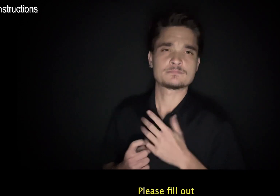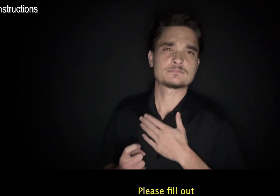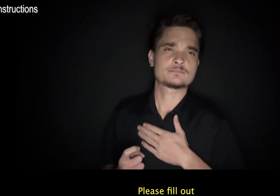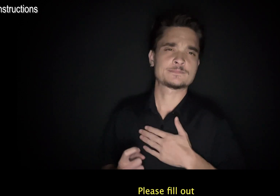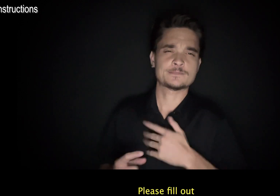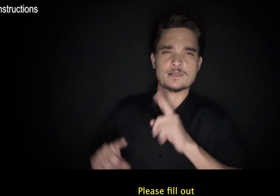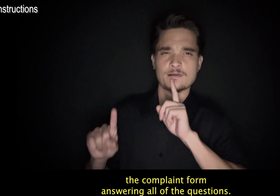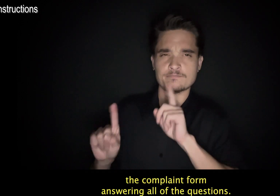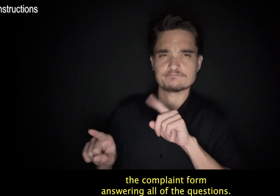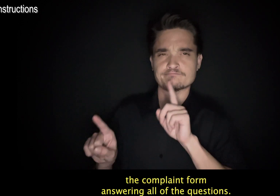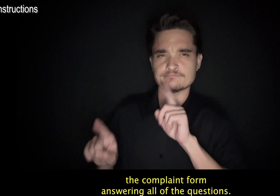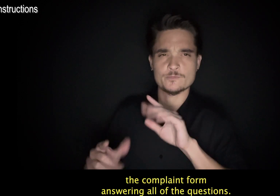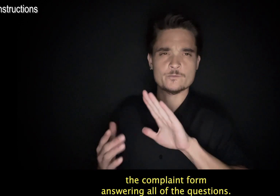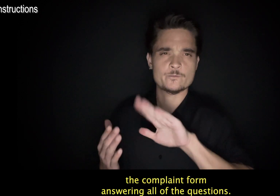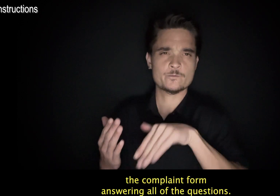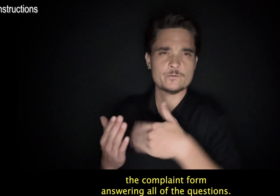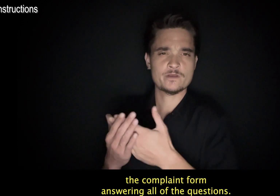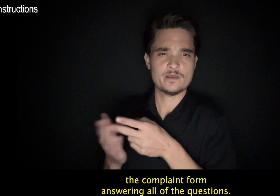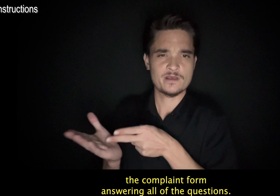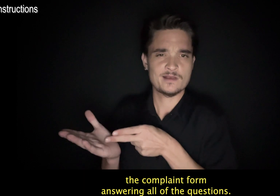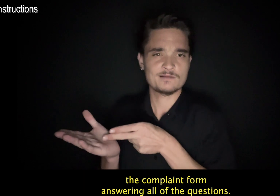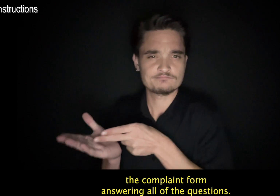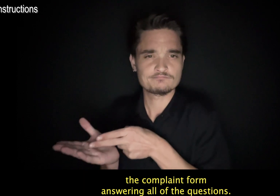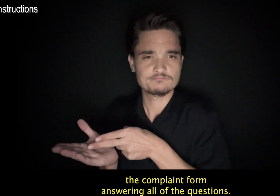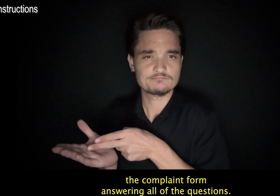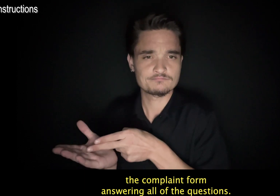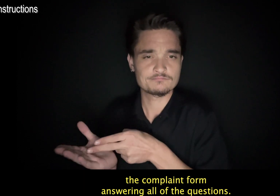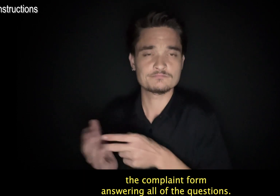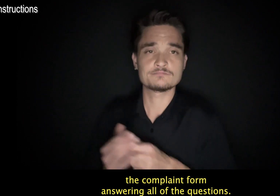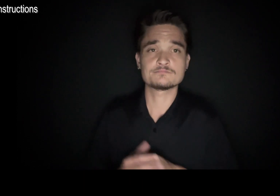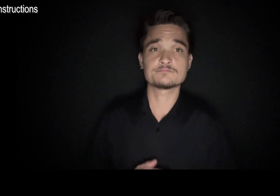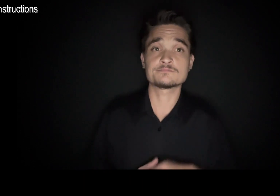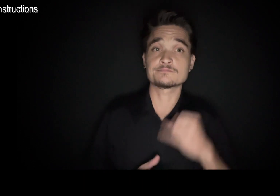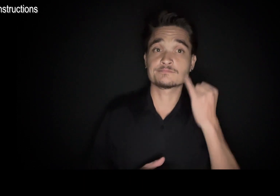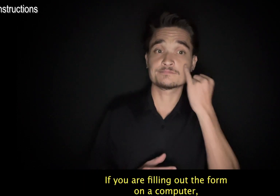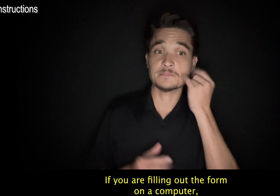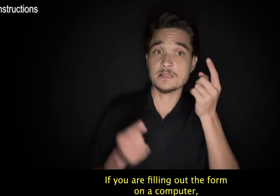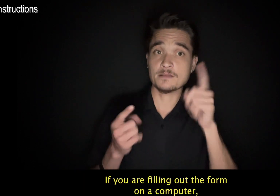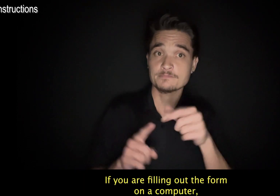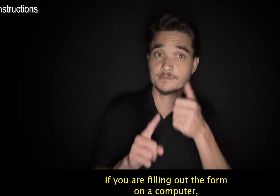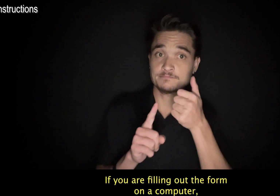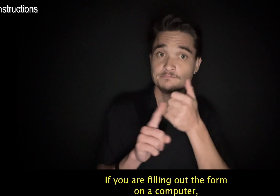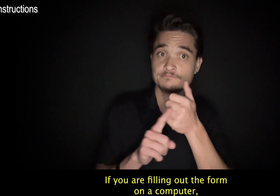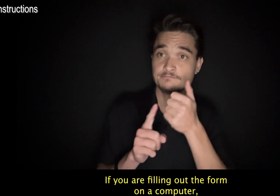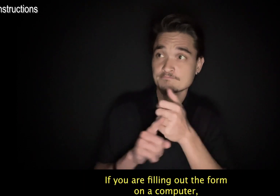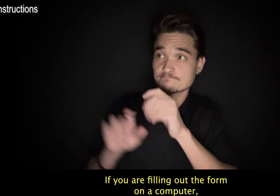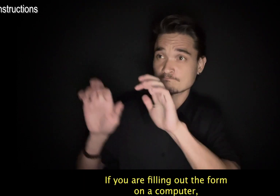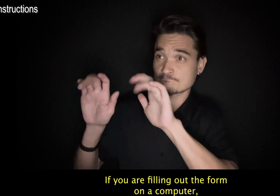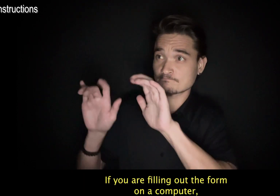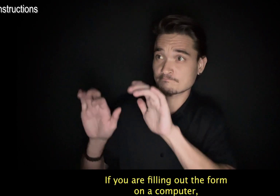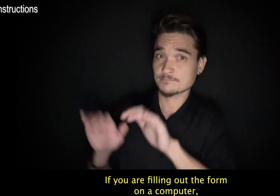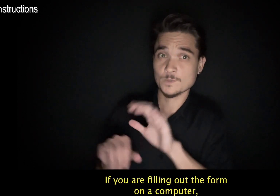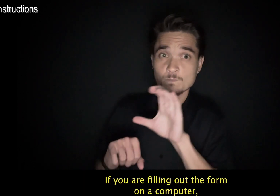Please fill out the complaint form answering all of the questions. If you are filling out the form on a computer,